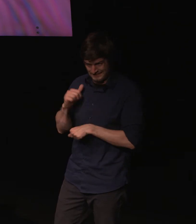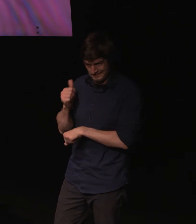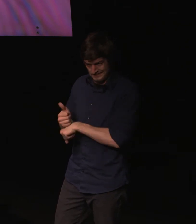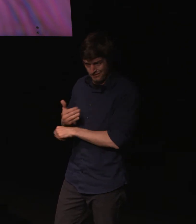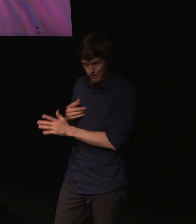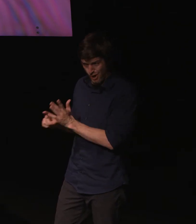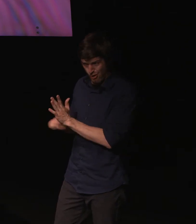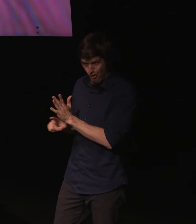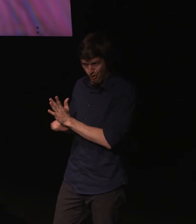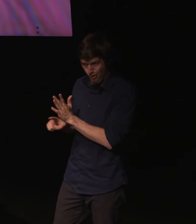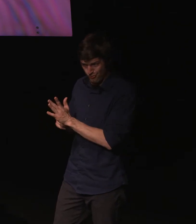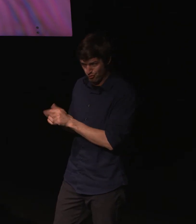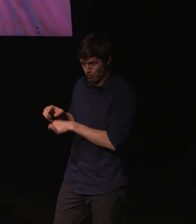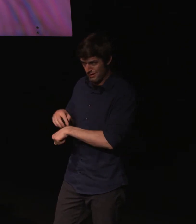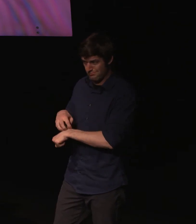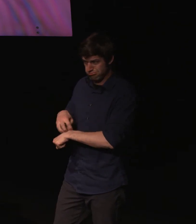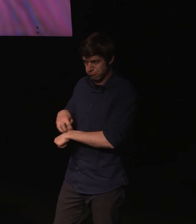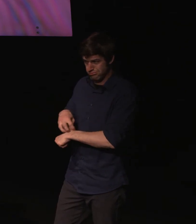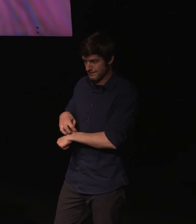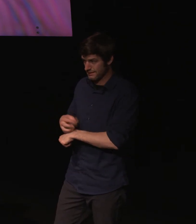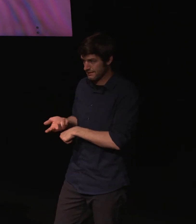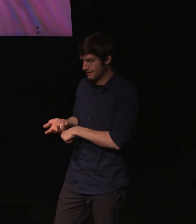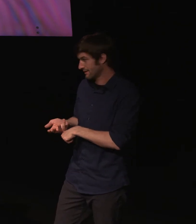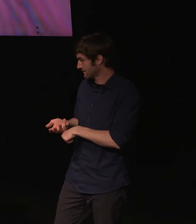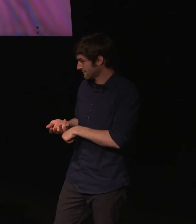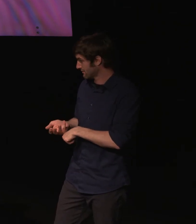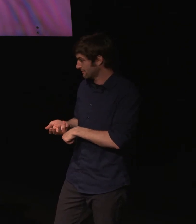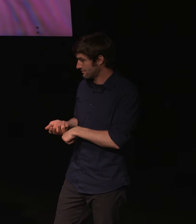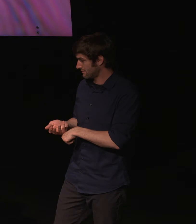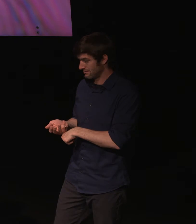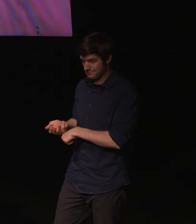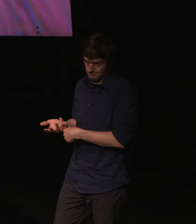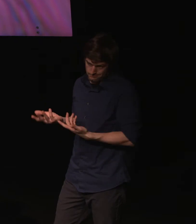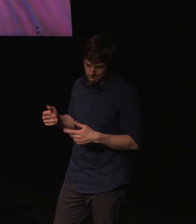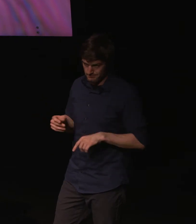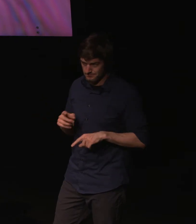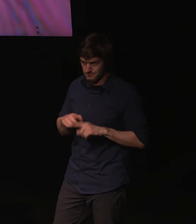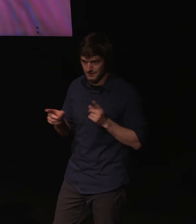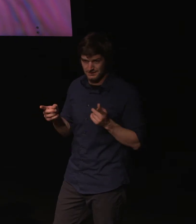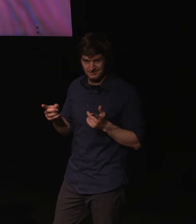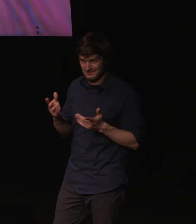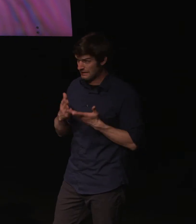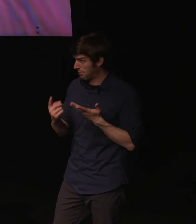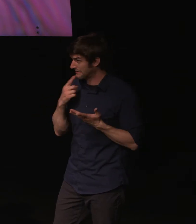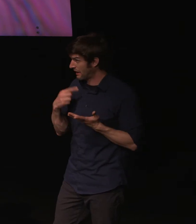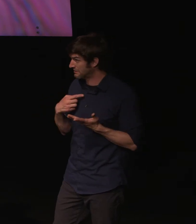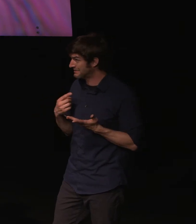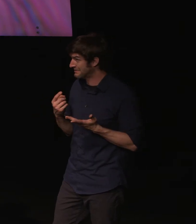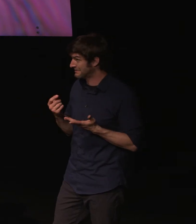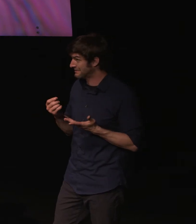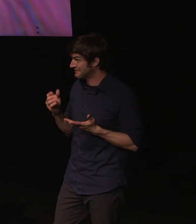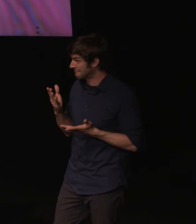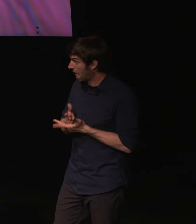to vibrate a little bit whenever that's a thing. But I'm sure someone will tell me to get off the stage when that happens.